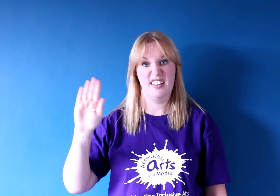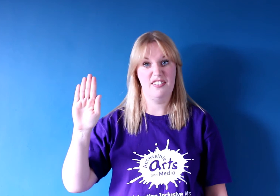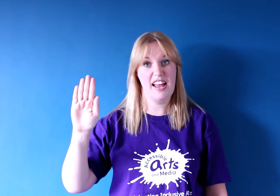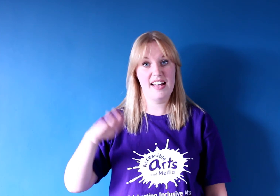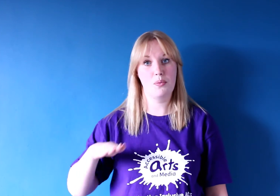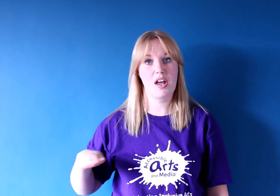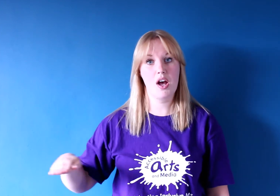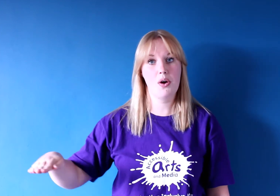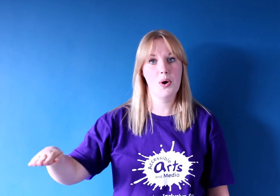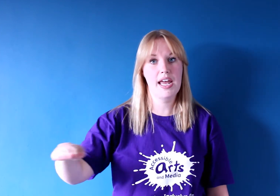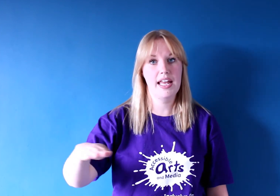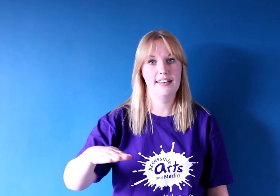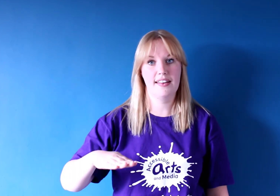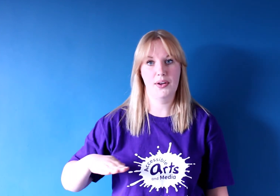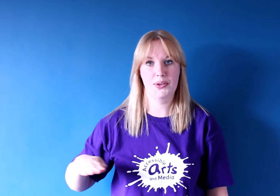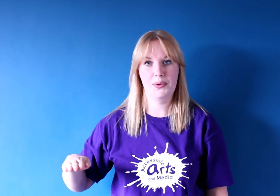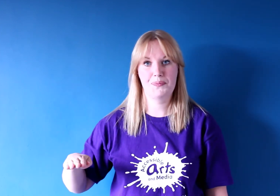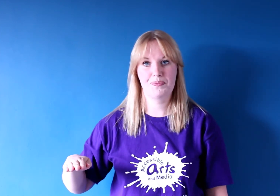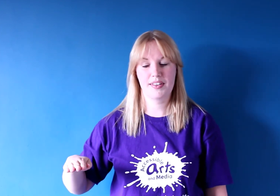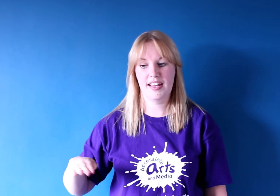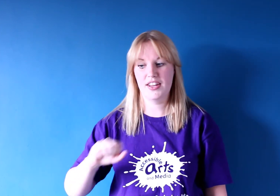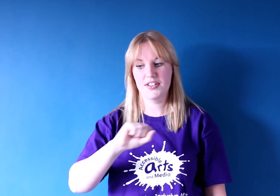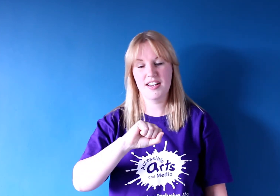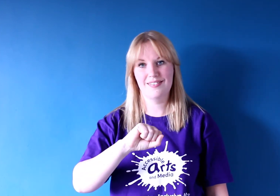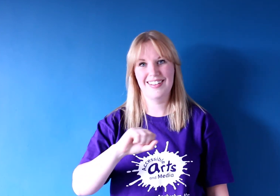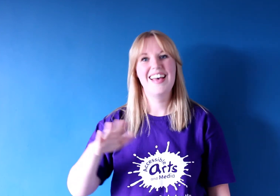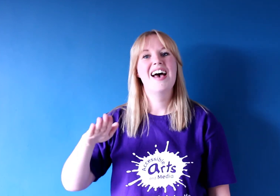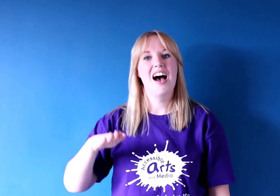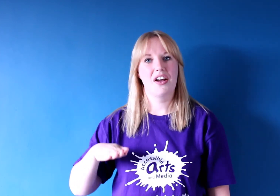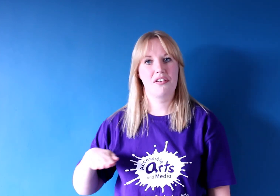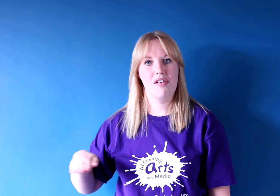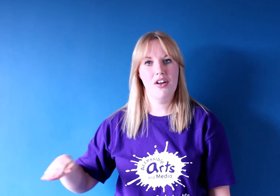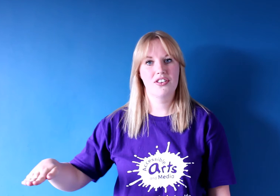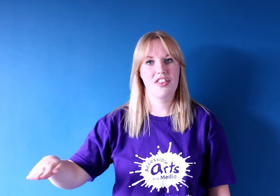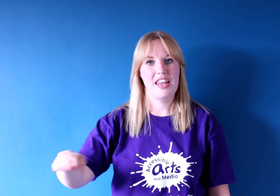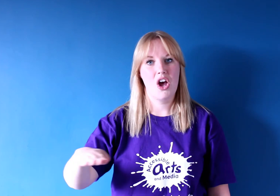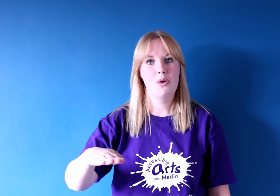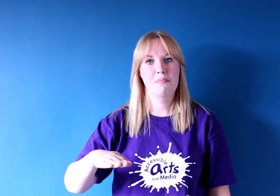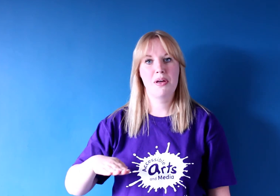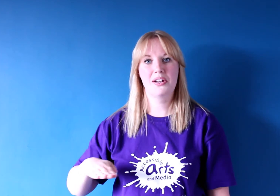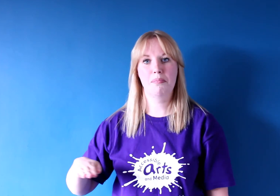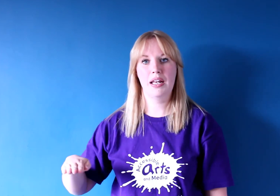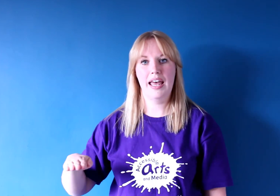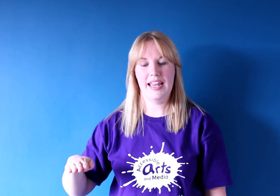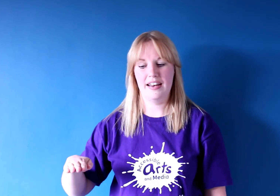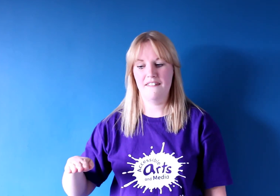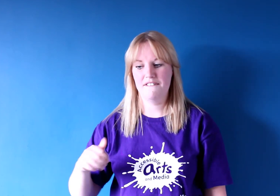So flat hand and you go in a circle. That’s it, your turn. Across the open plane.